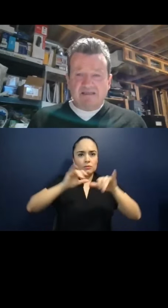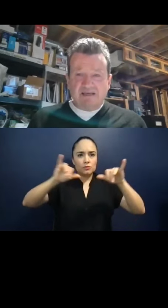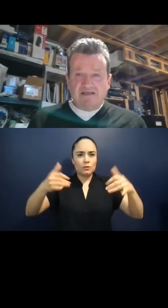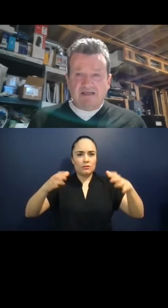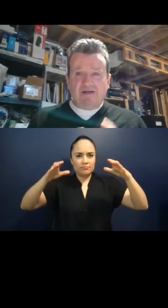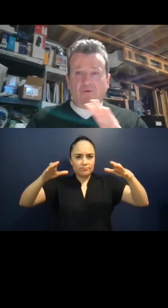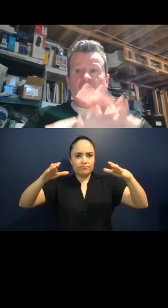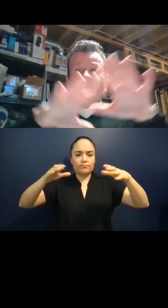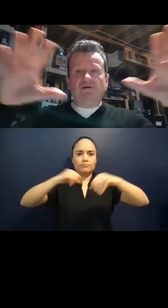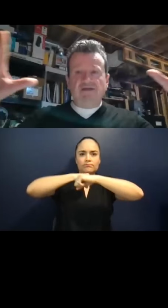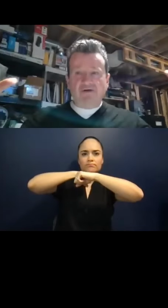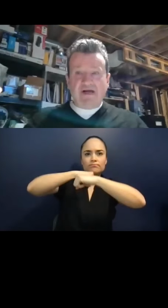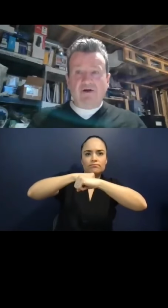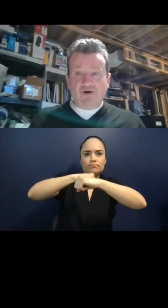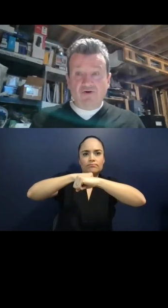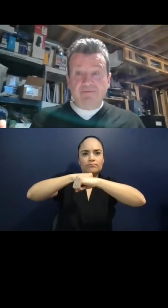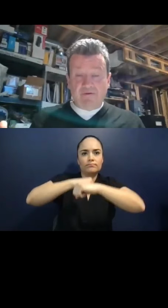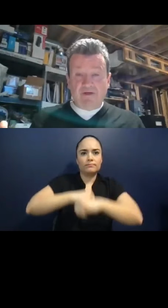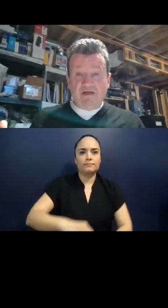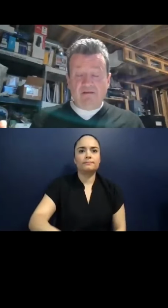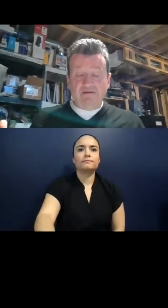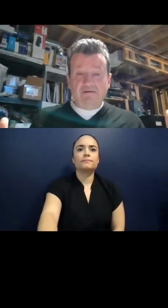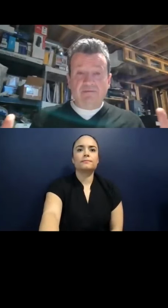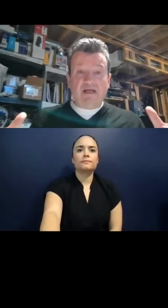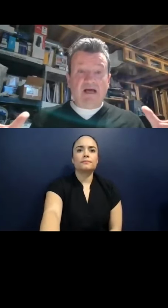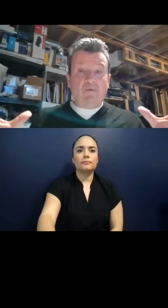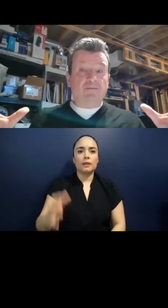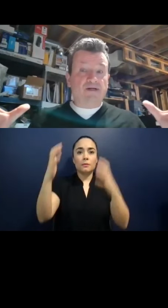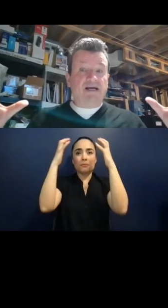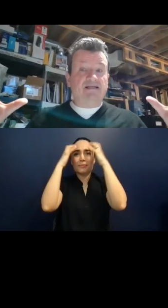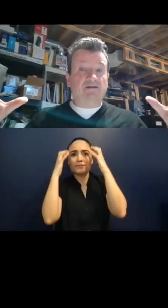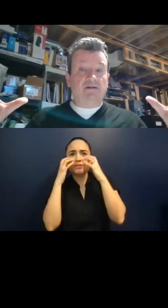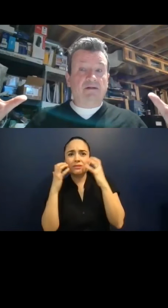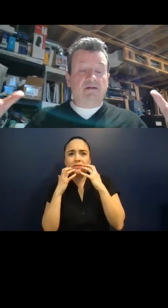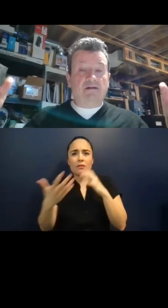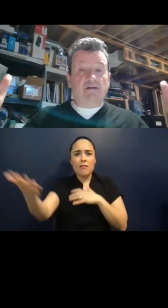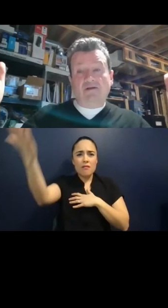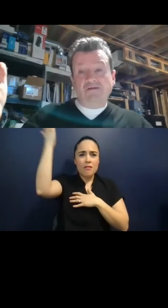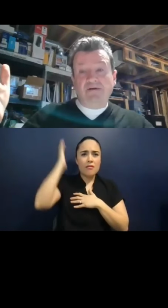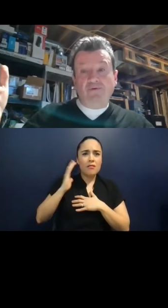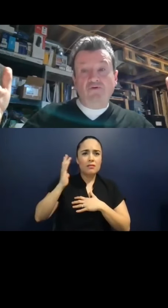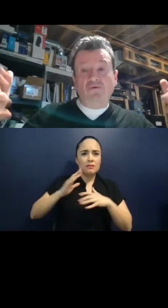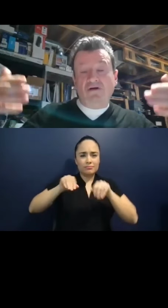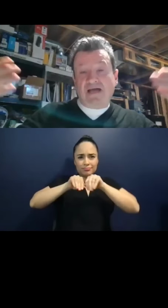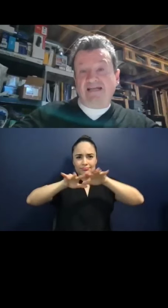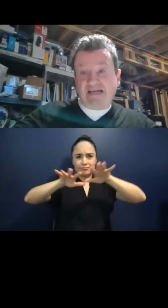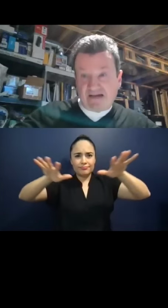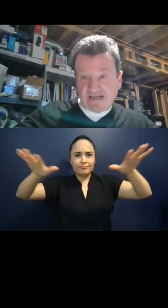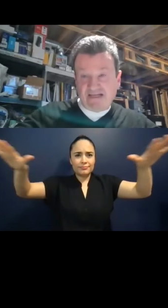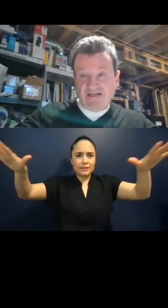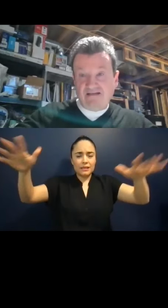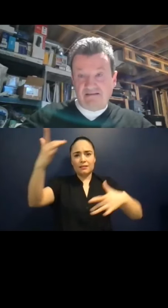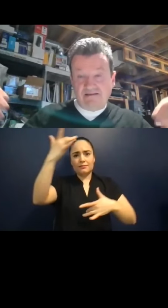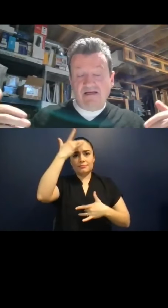talk about herd immunity I go back to the measles. The measles vaccine was first given in 1963 and the measles vaccine